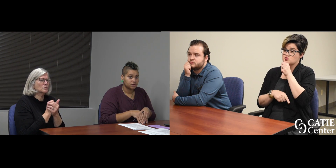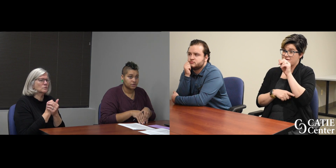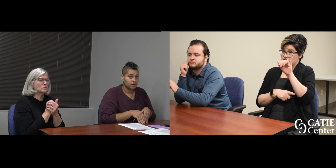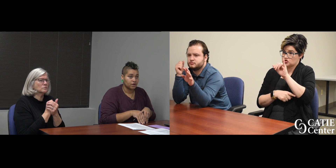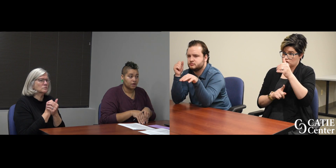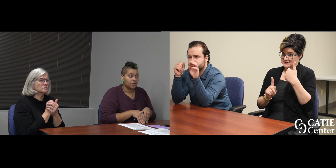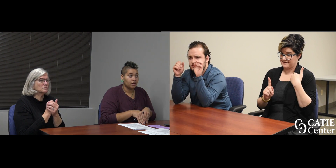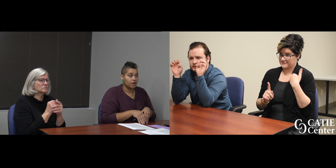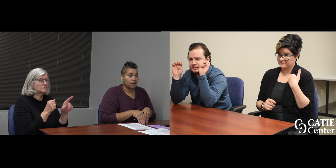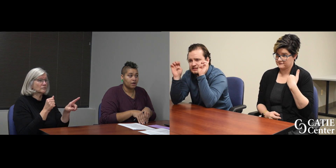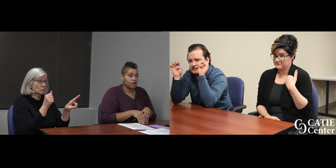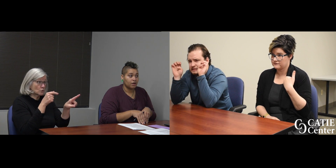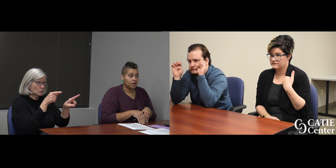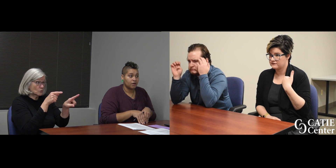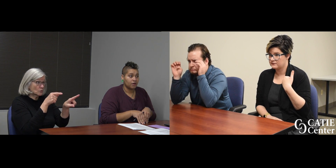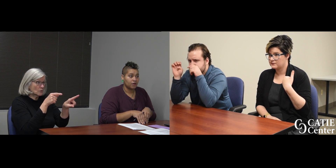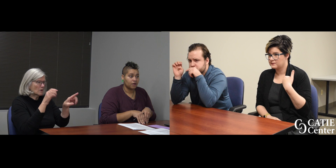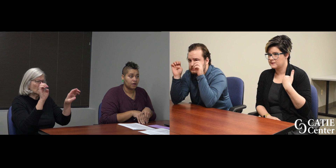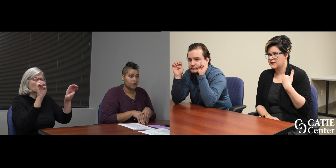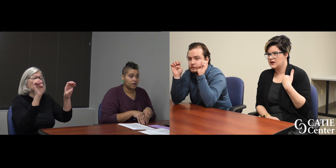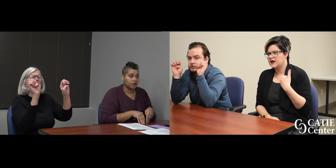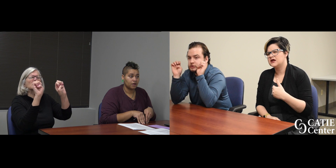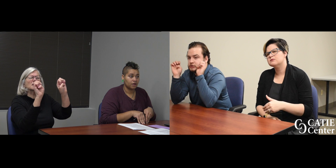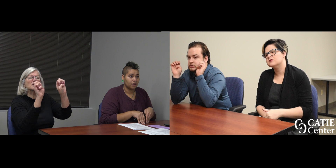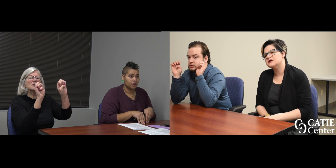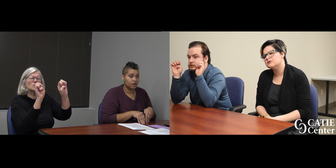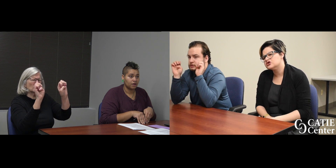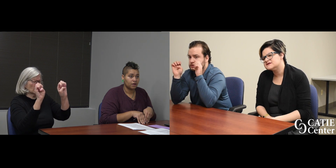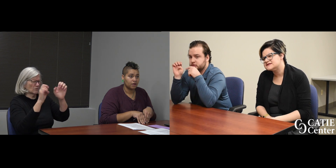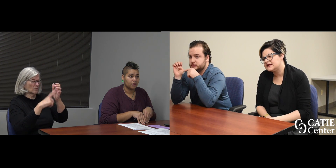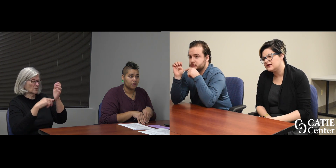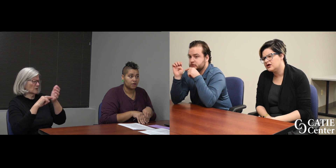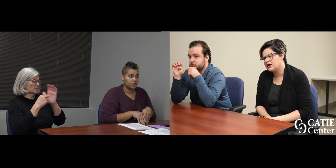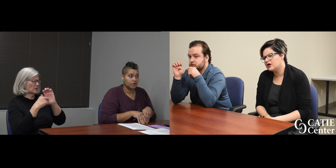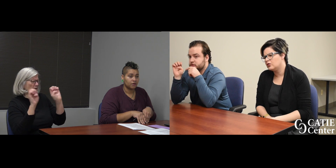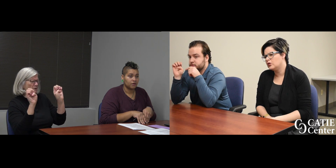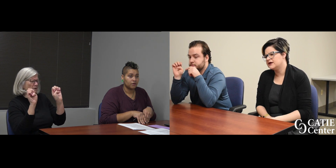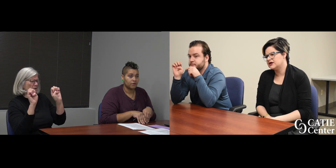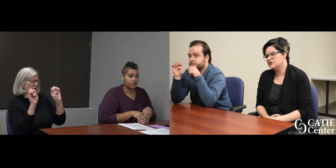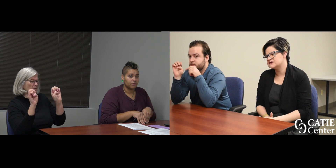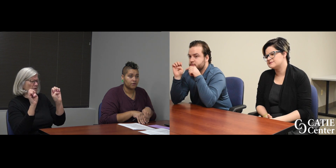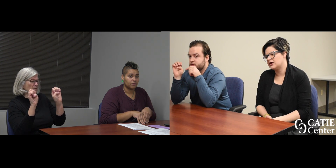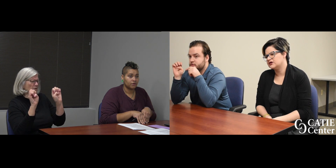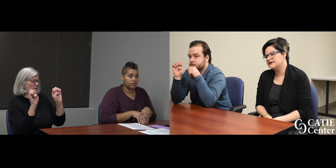I: Emergency? Can you expound on that?